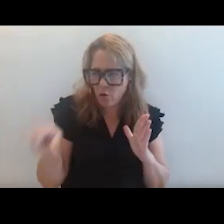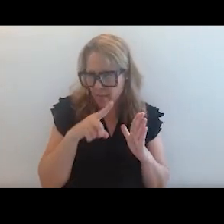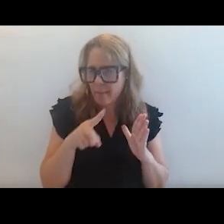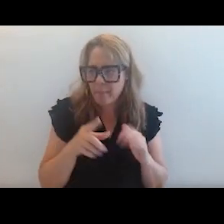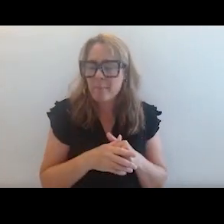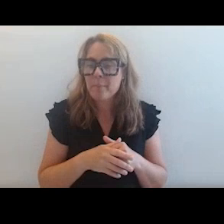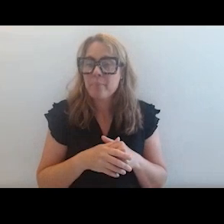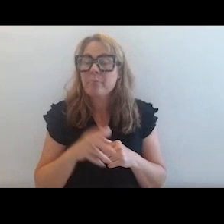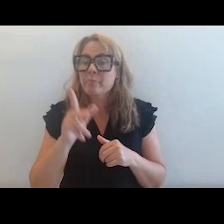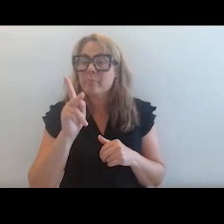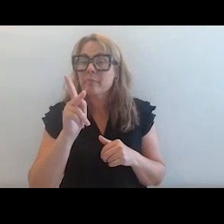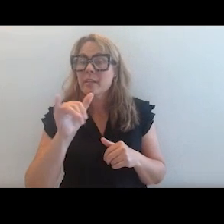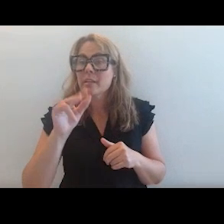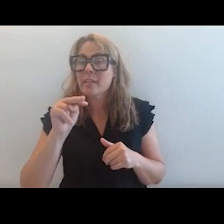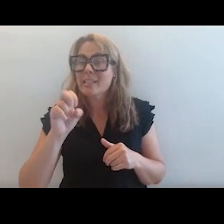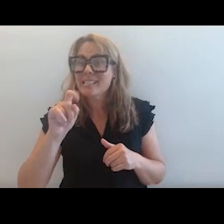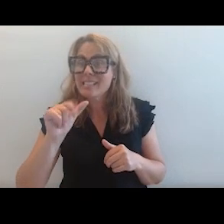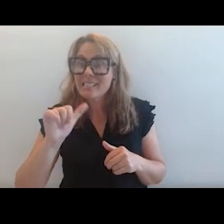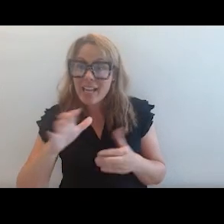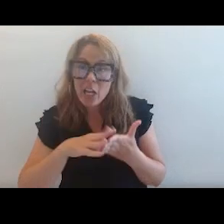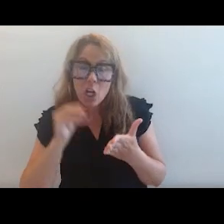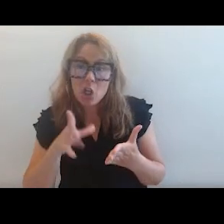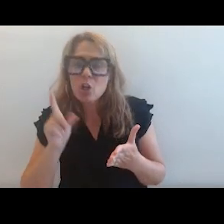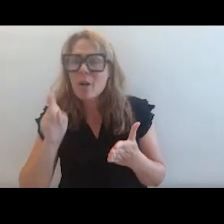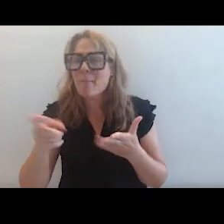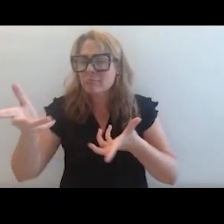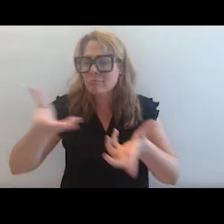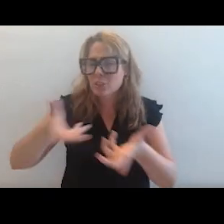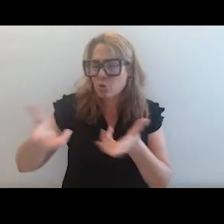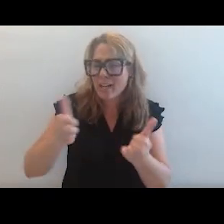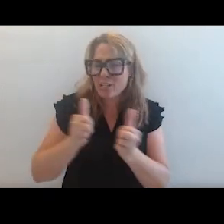Kinesthetic learners need to interact with the material. They learn best